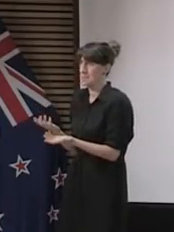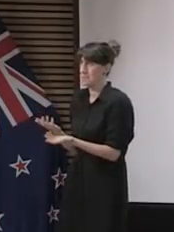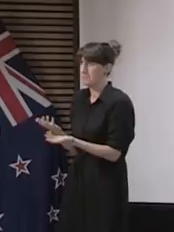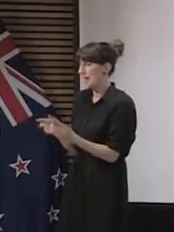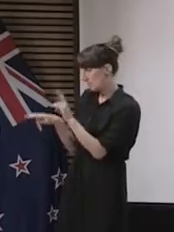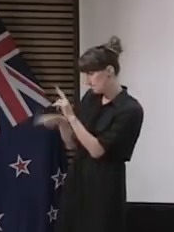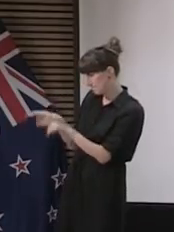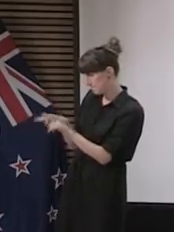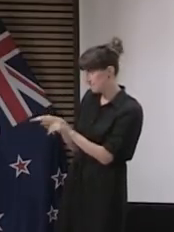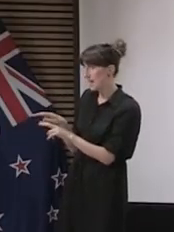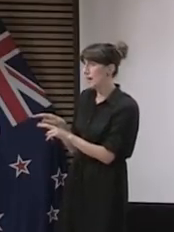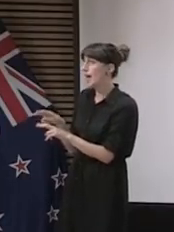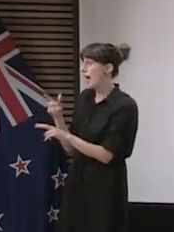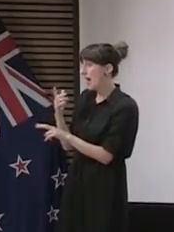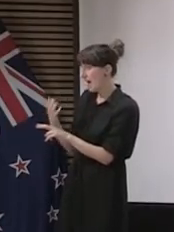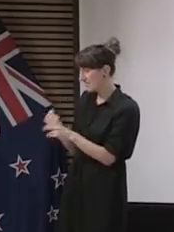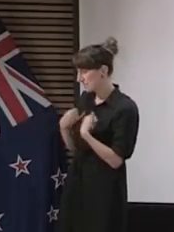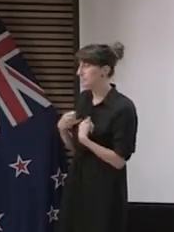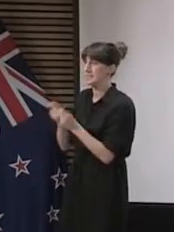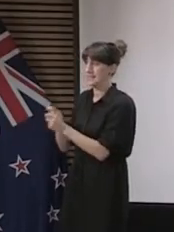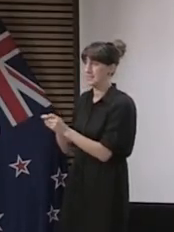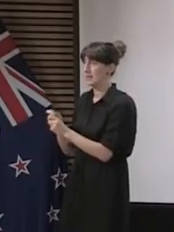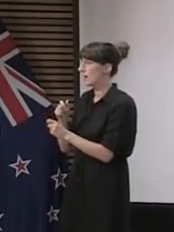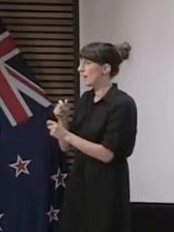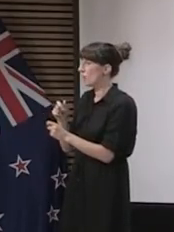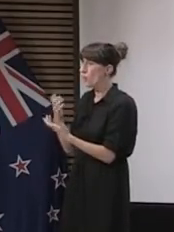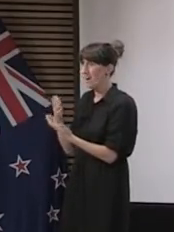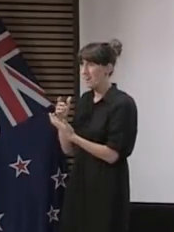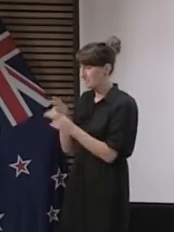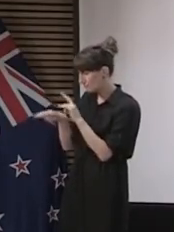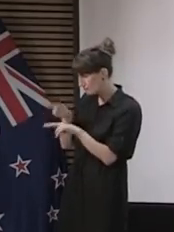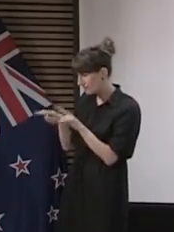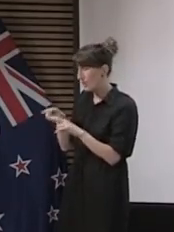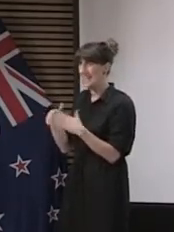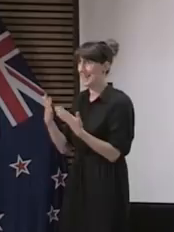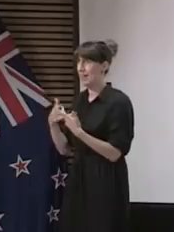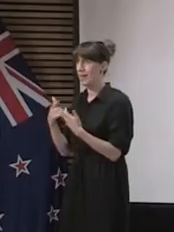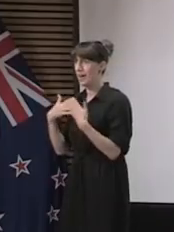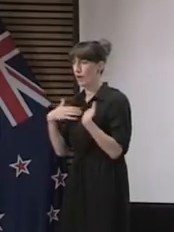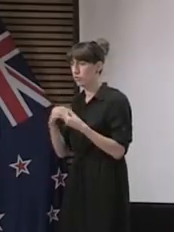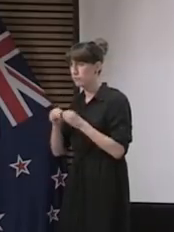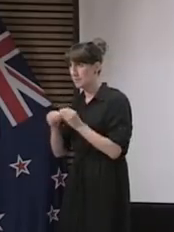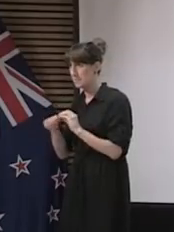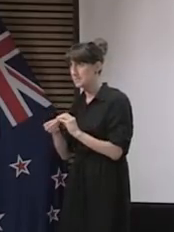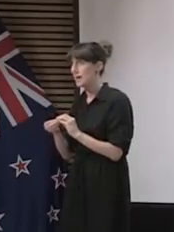Even if they aretested and are negative, andall other admissions areisolated for 14 days andtreated